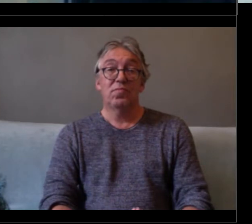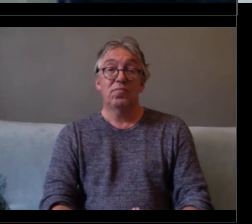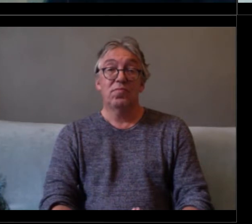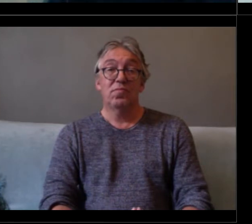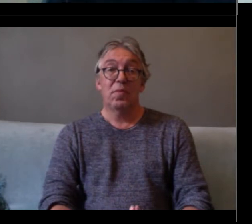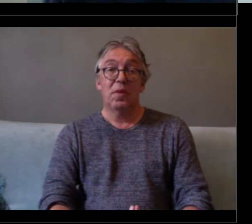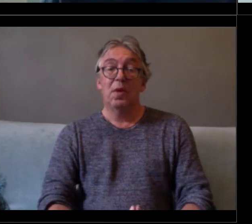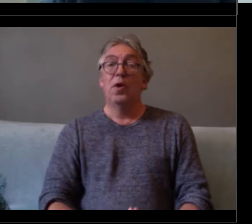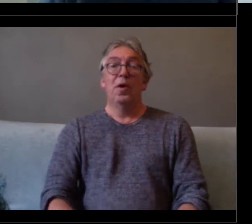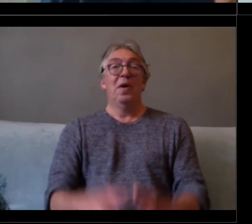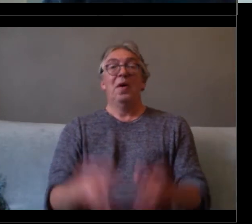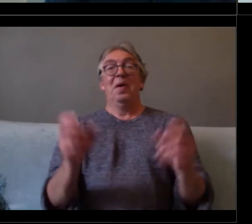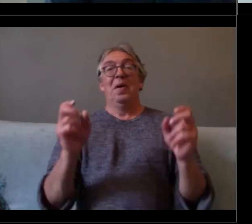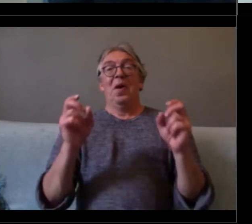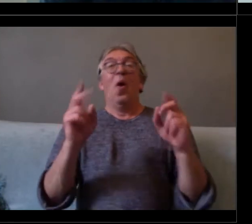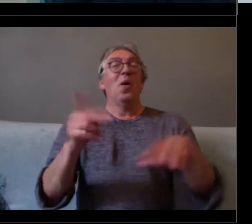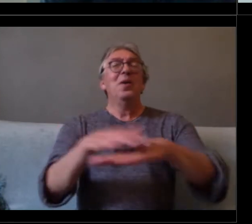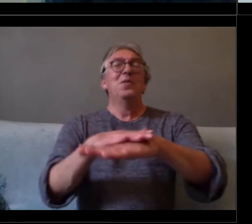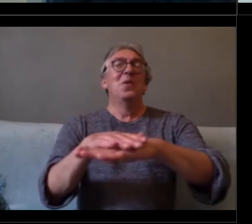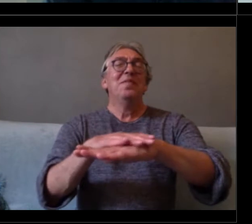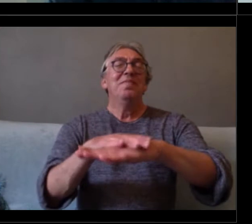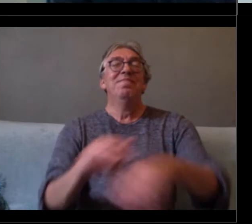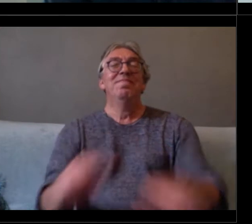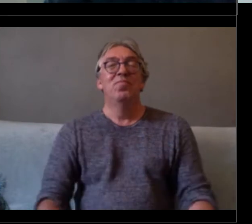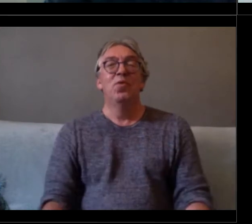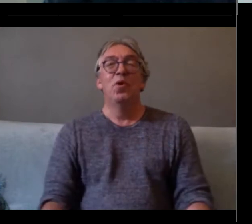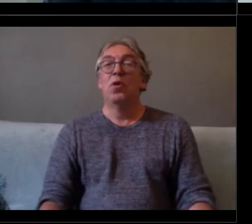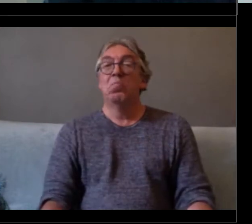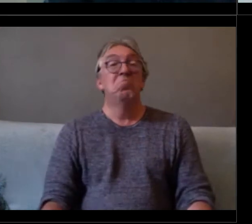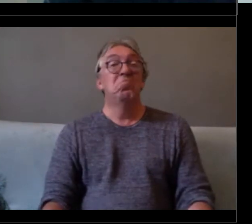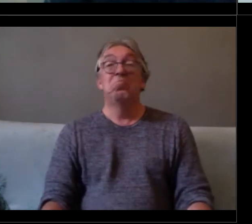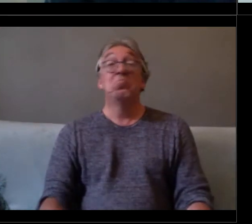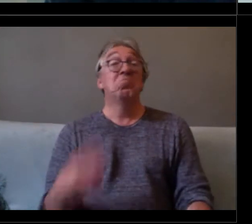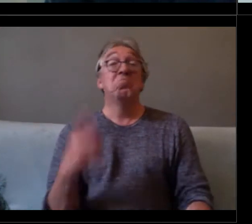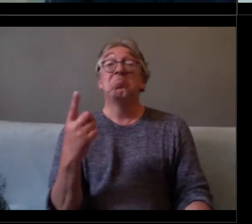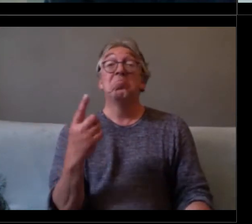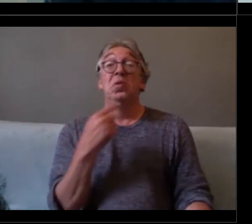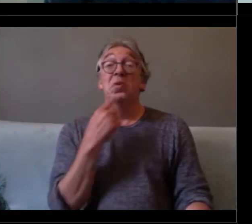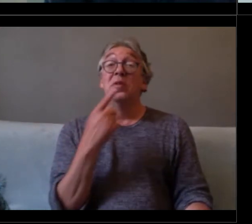Okay. Sorry. Yes, just thank you for the opportunity.